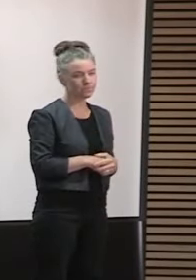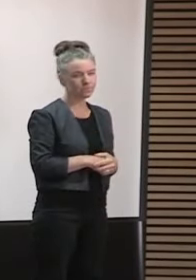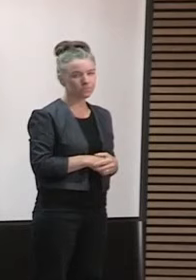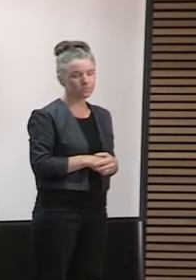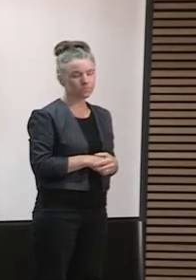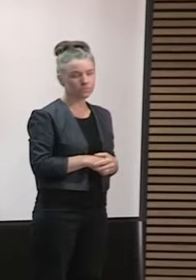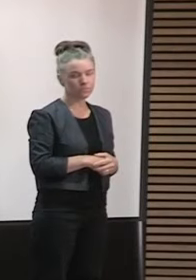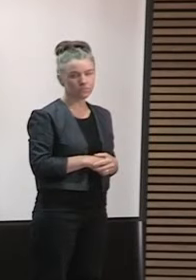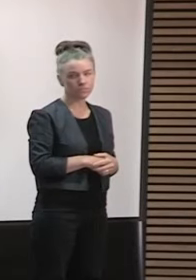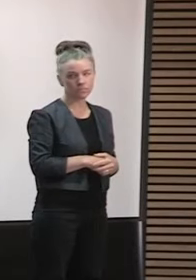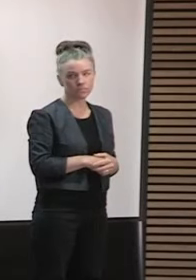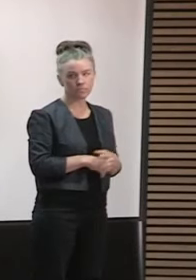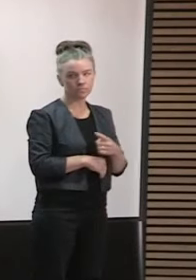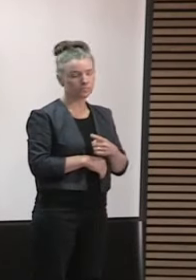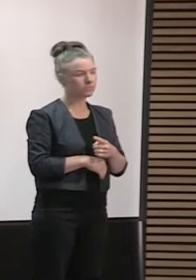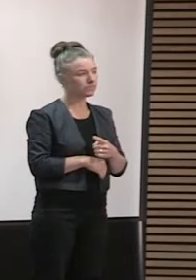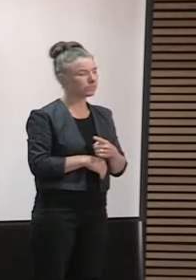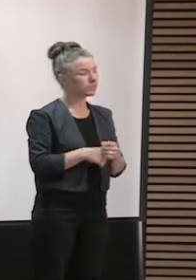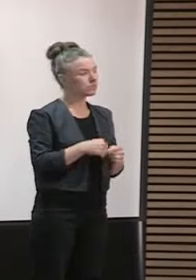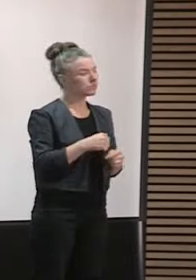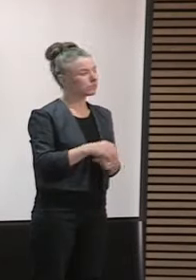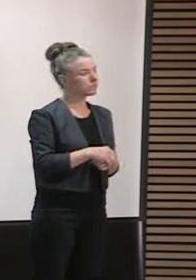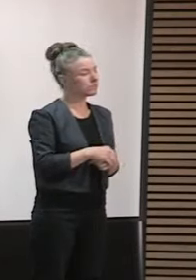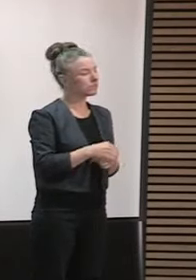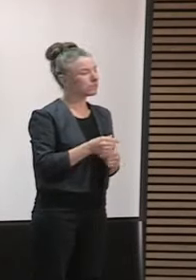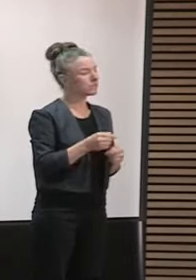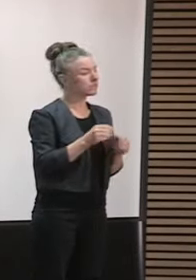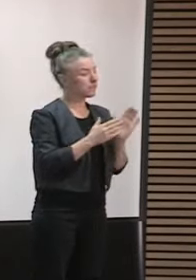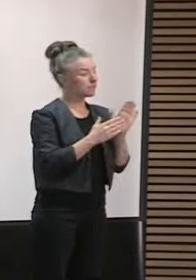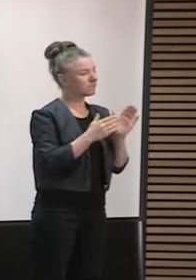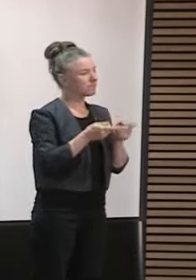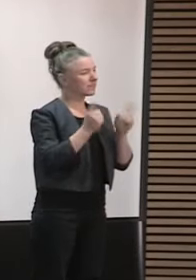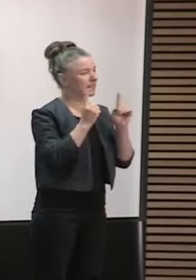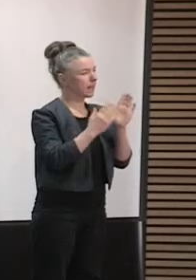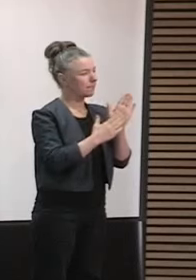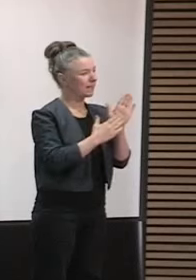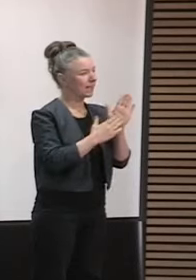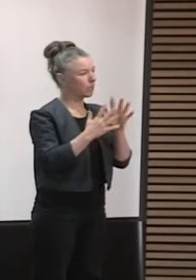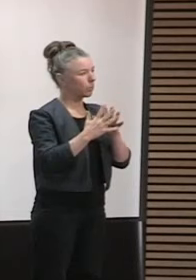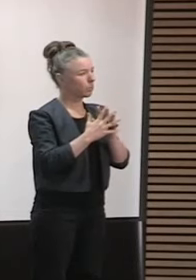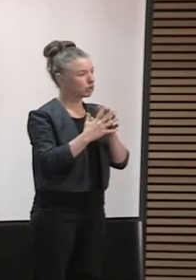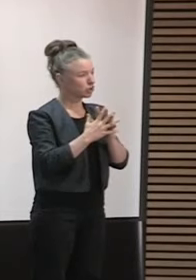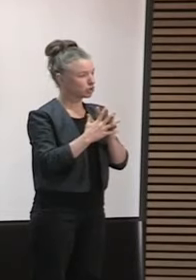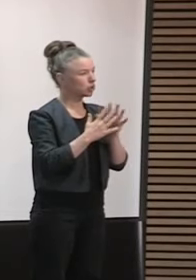service and the SR because the epidemiological information